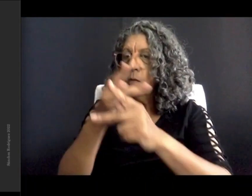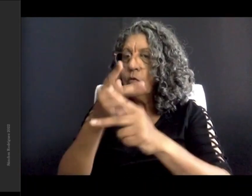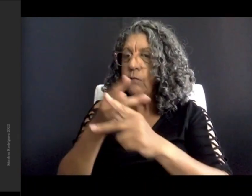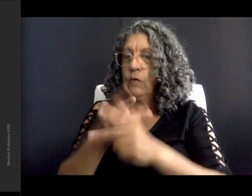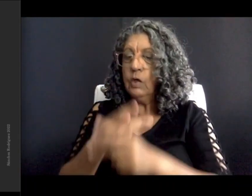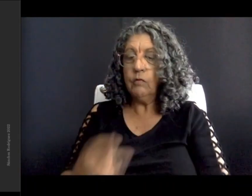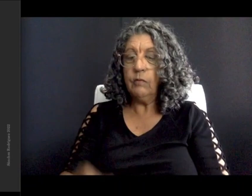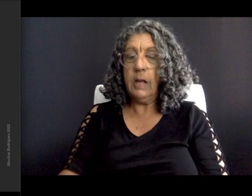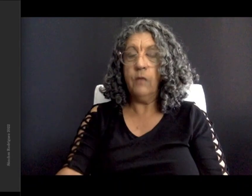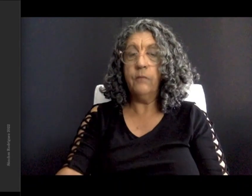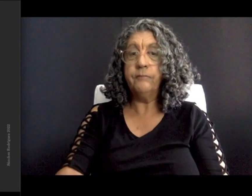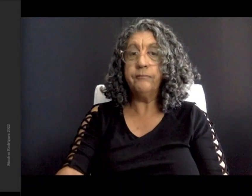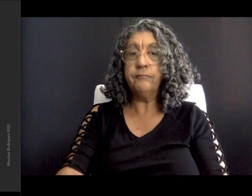tThis is how you do the calculations.